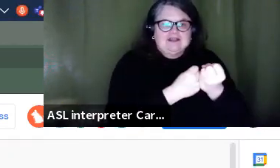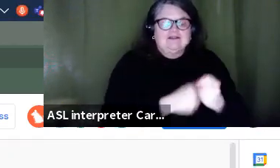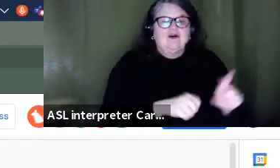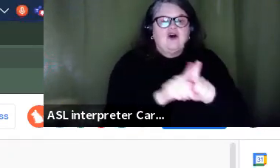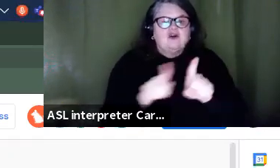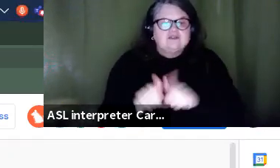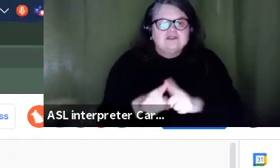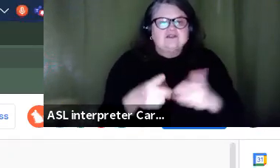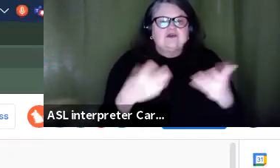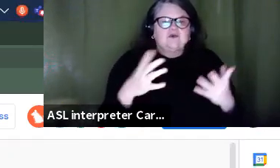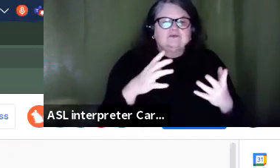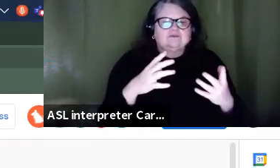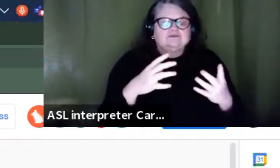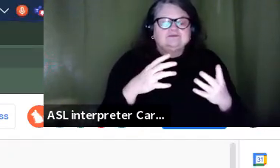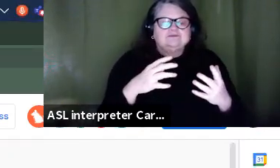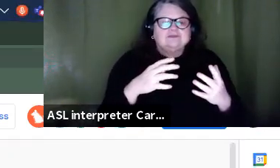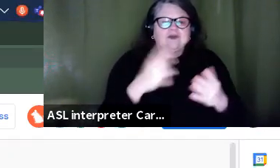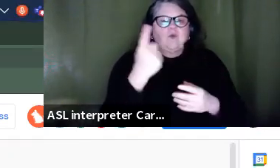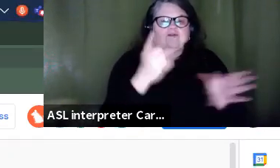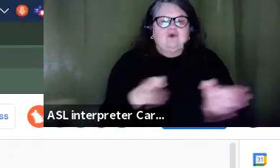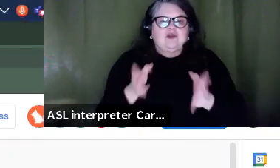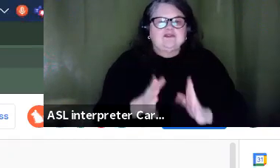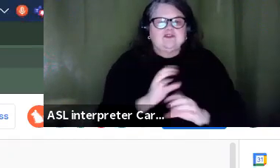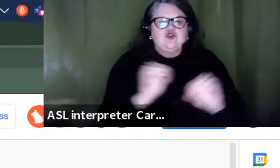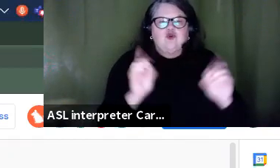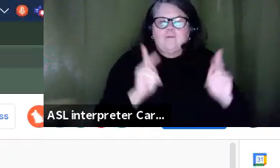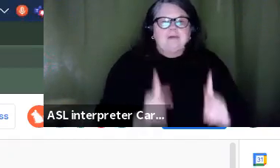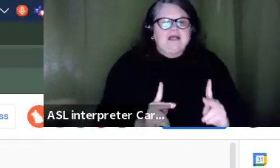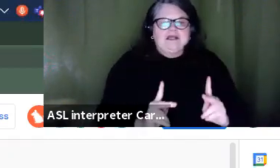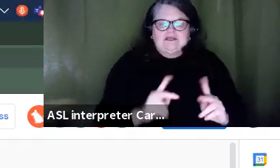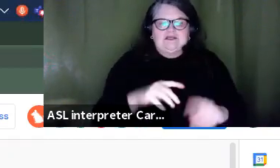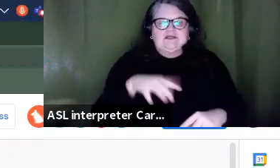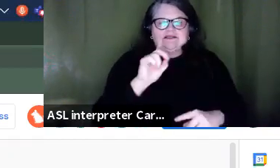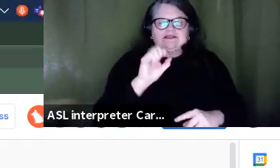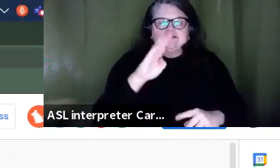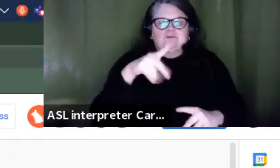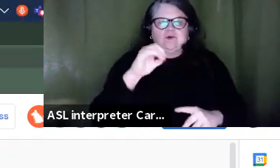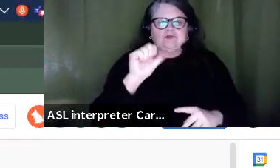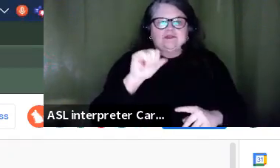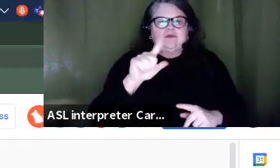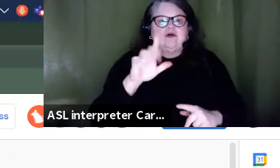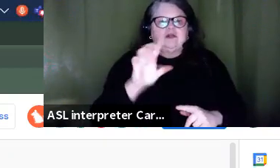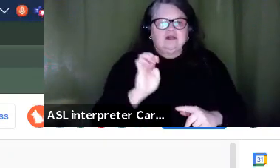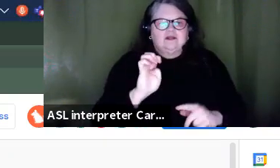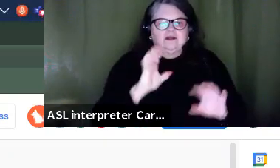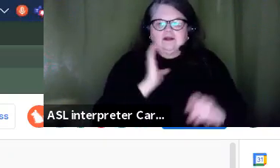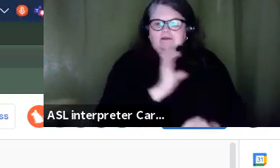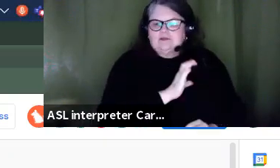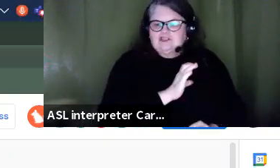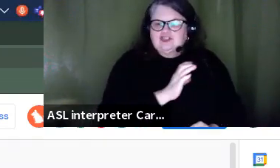attorney at justice and diversity center at homeless project and I'm one of the core organizers of the nobody